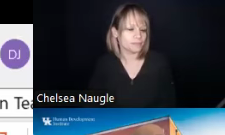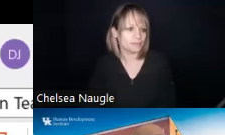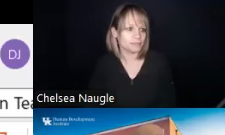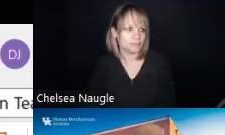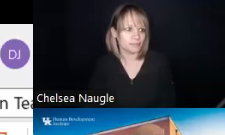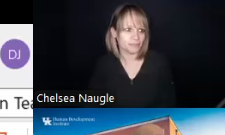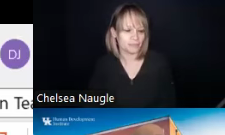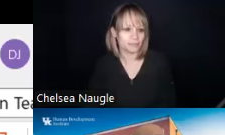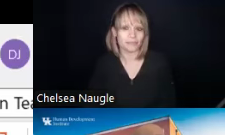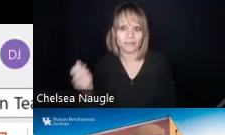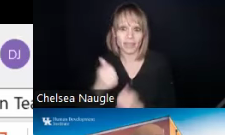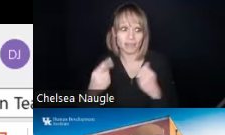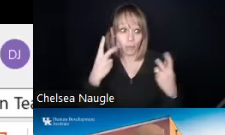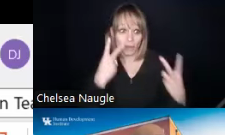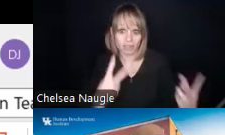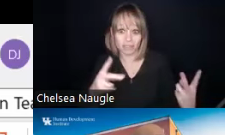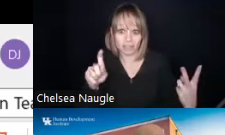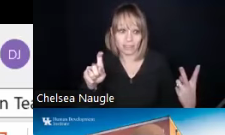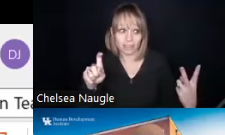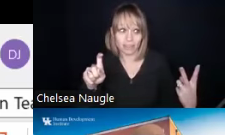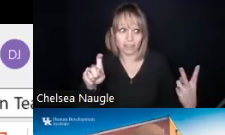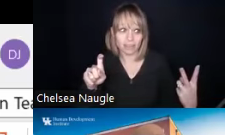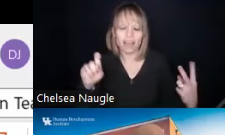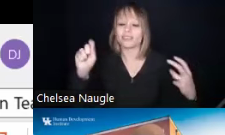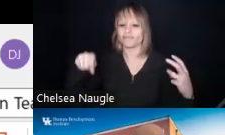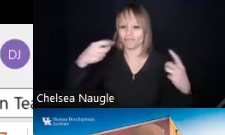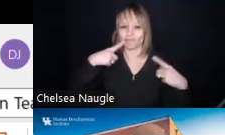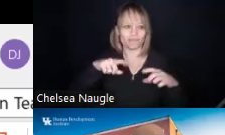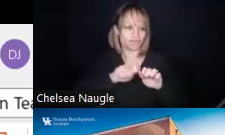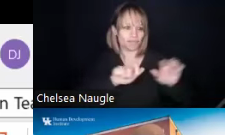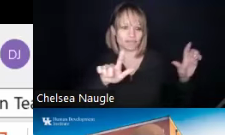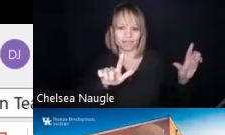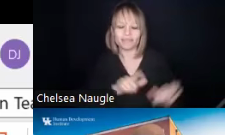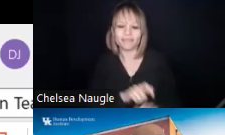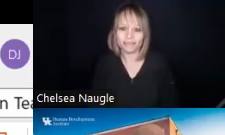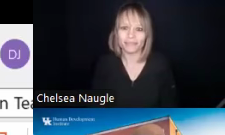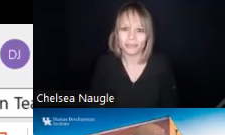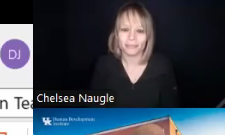Can everybody see that? We It's Yes, we can. Okay. Let me put it into a presentation